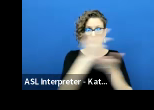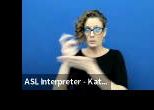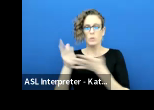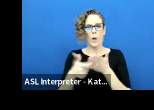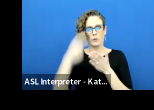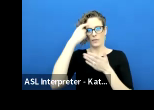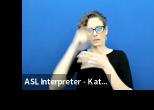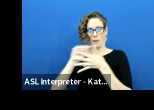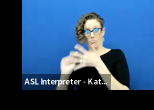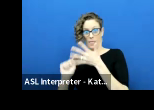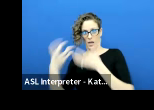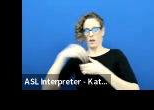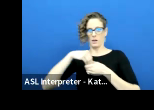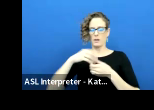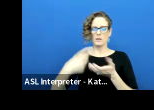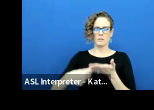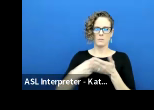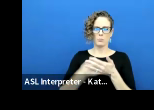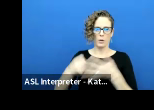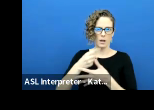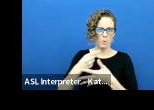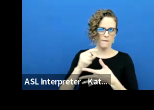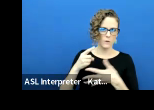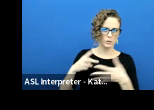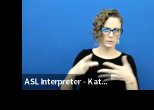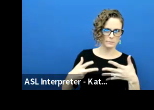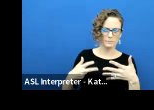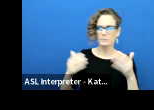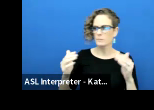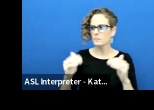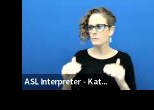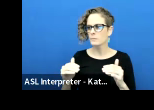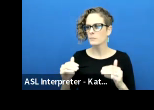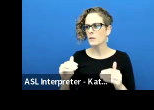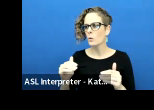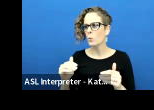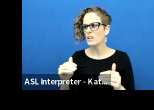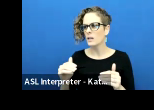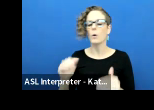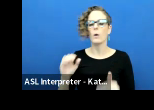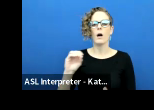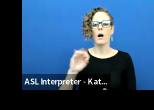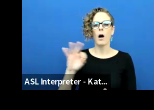prioritize things off the Shelf versus custom so many of the things that my team gets involved